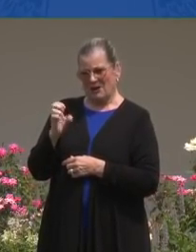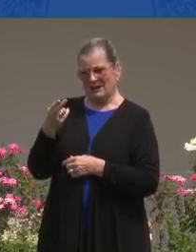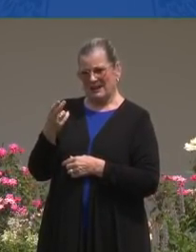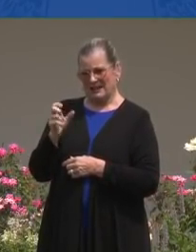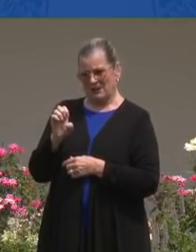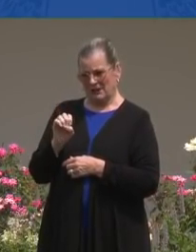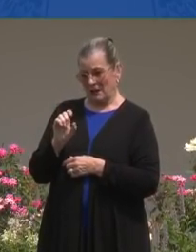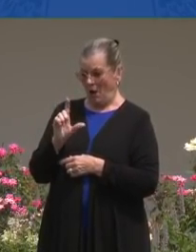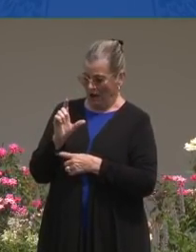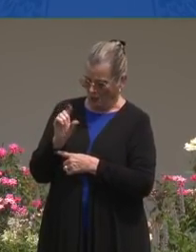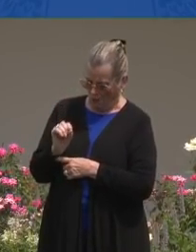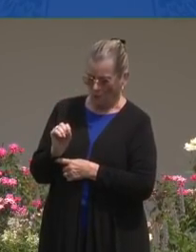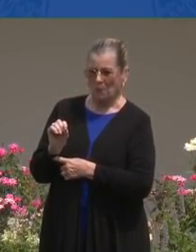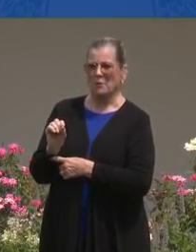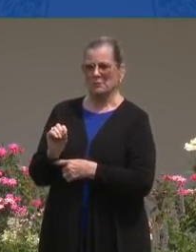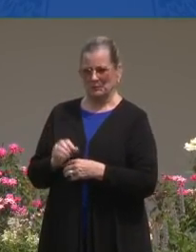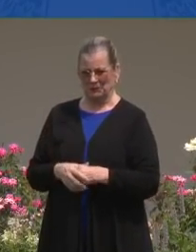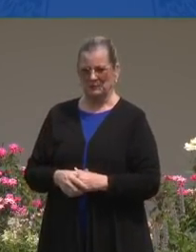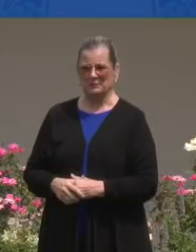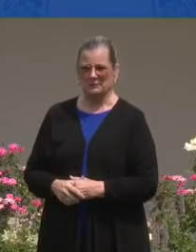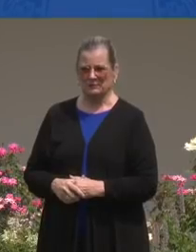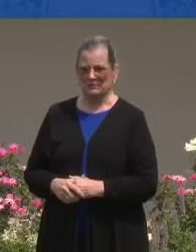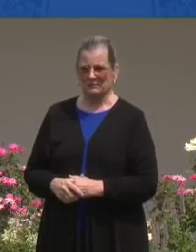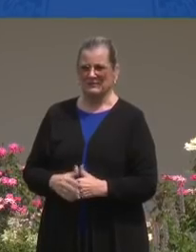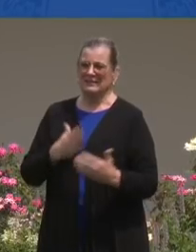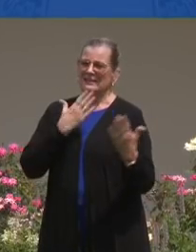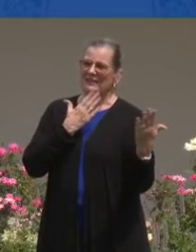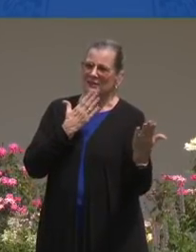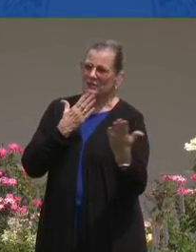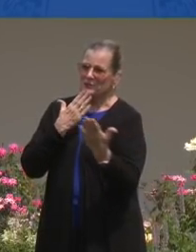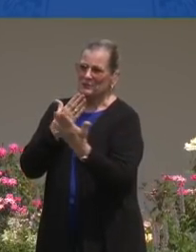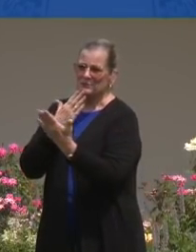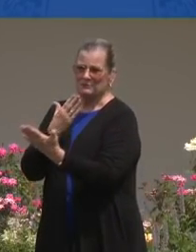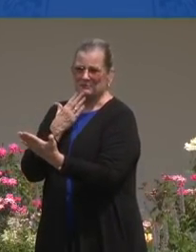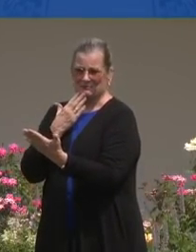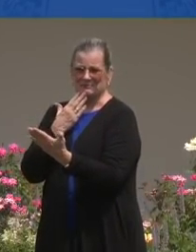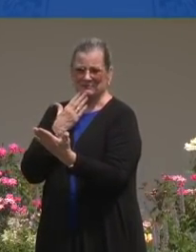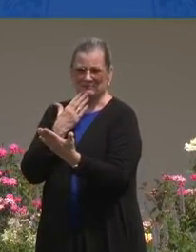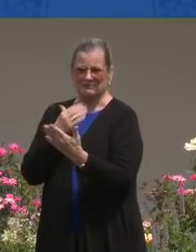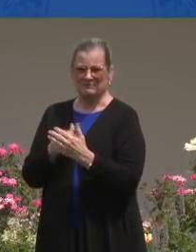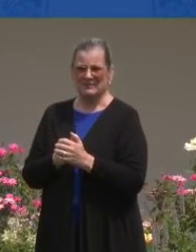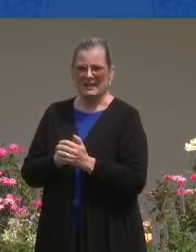Thank you all. Every day in every community,